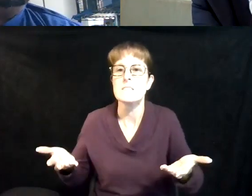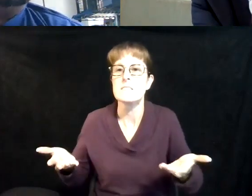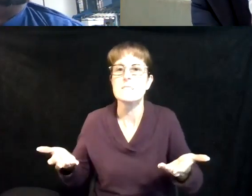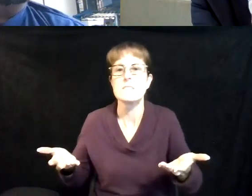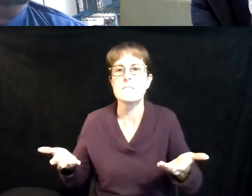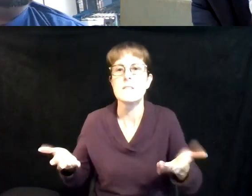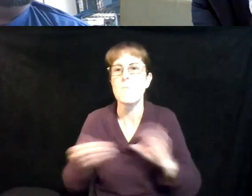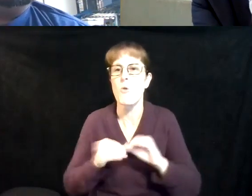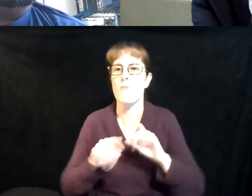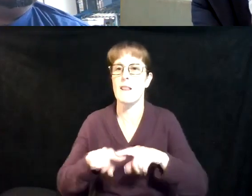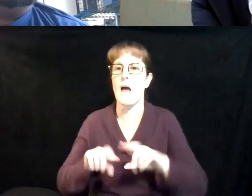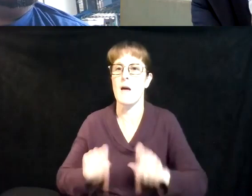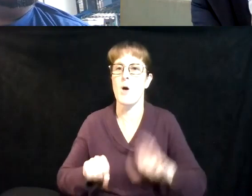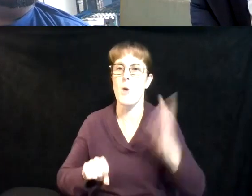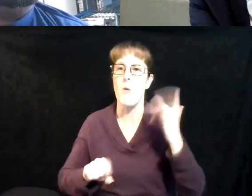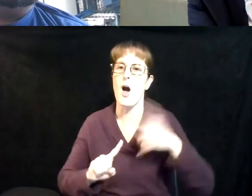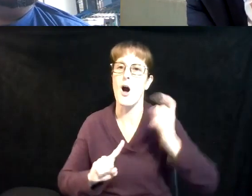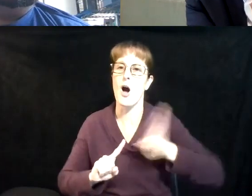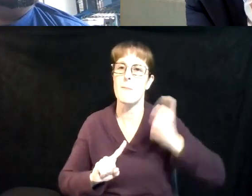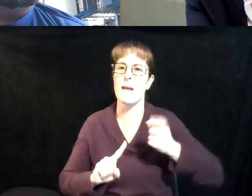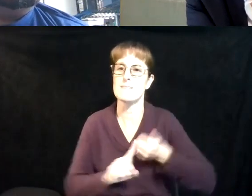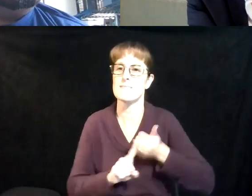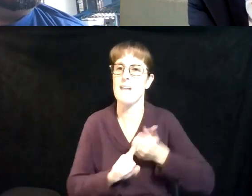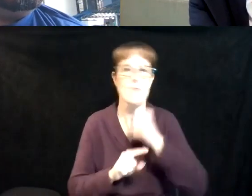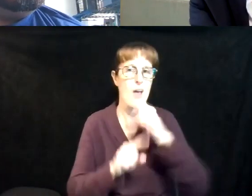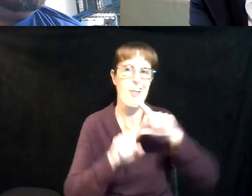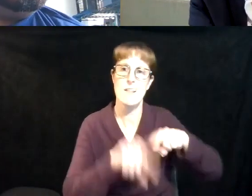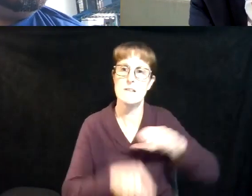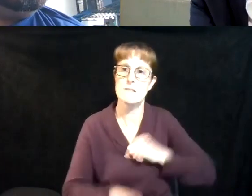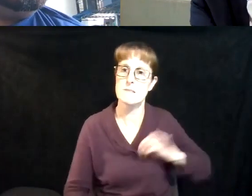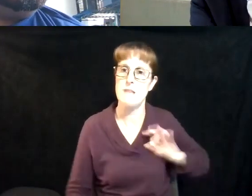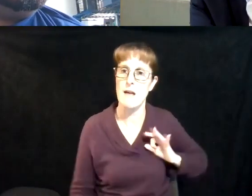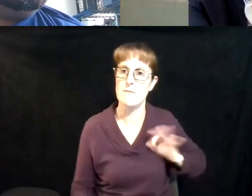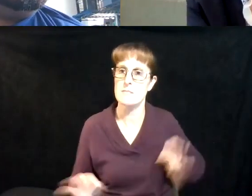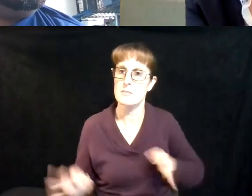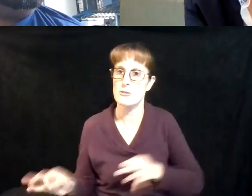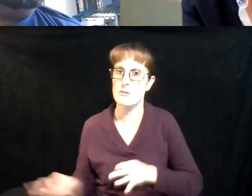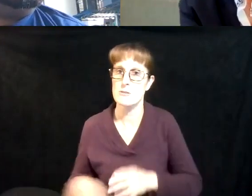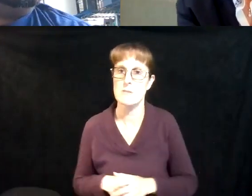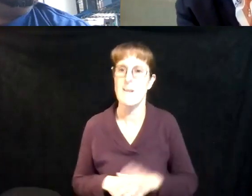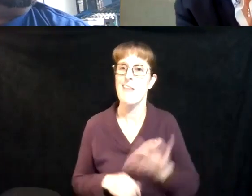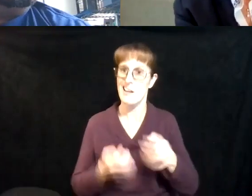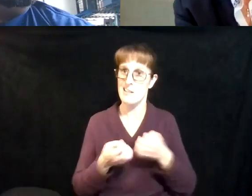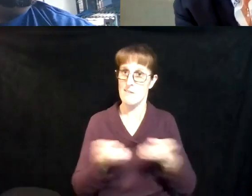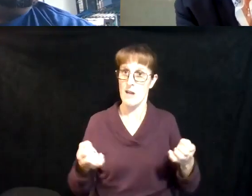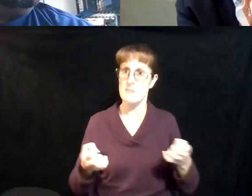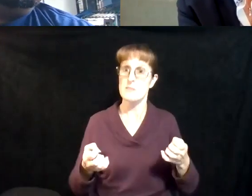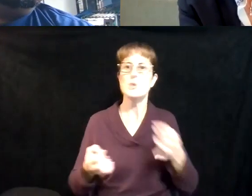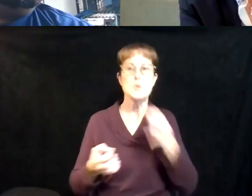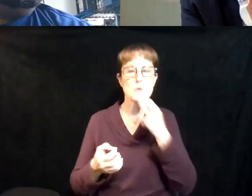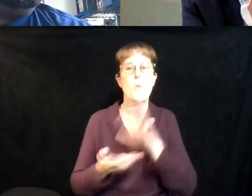Dr. Iwata went on to tell us that this device, which was being perfected at the Johns Hopkins Applied Physics Laboratory,